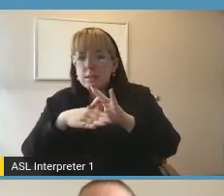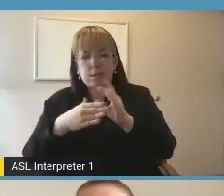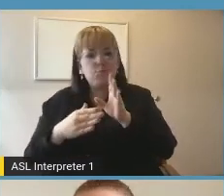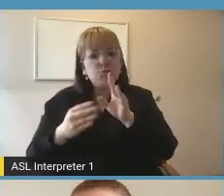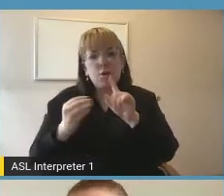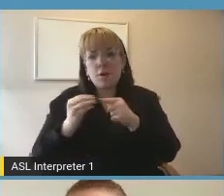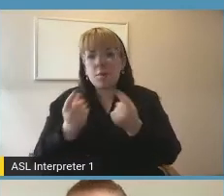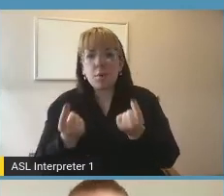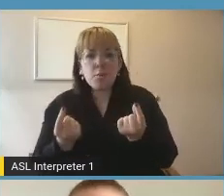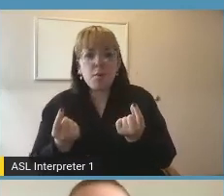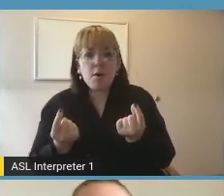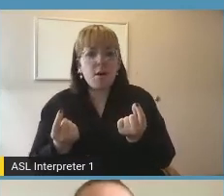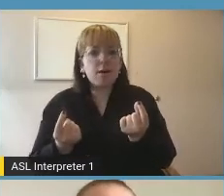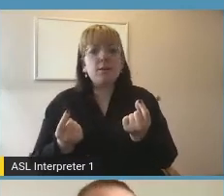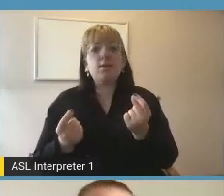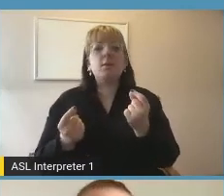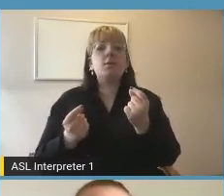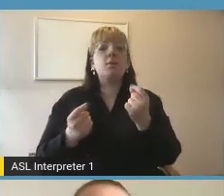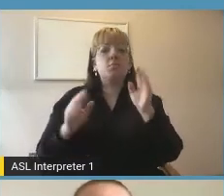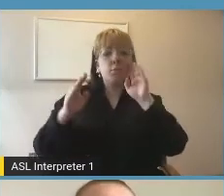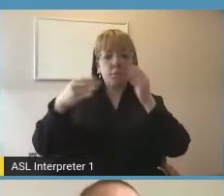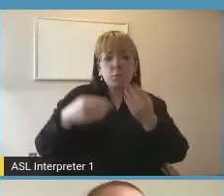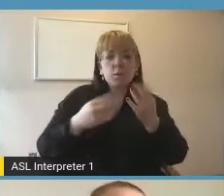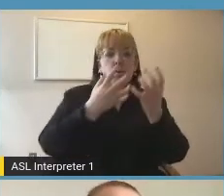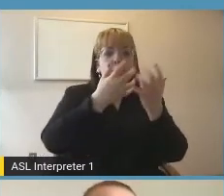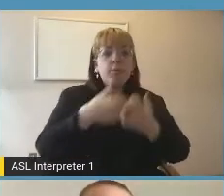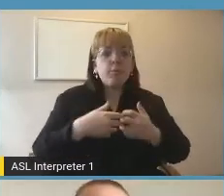focusing on the flow of the conversation and what is being said you might miss a lot of